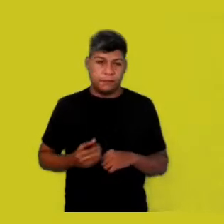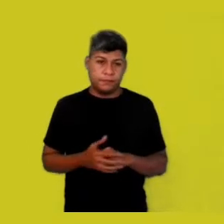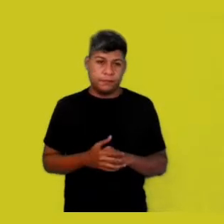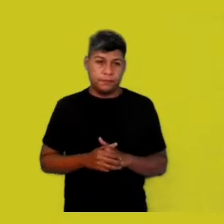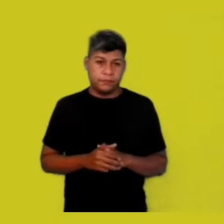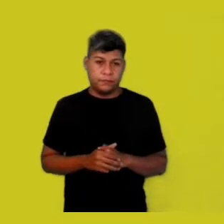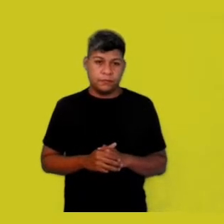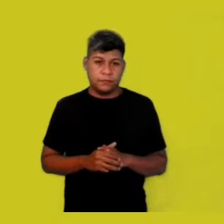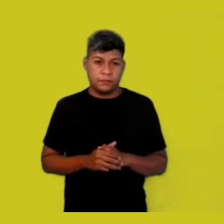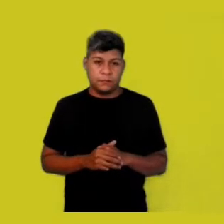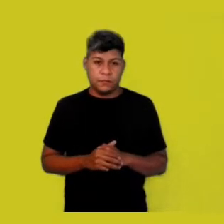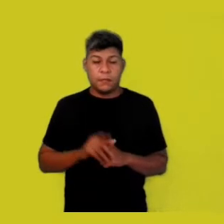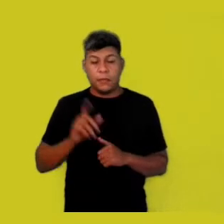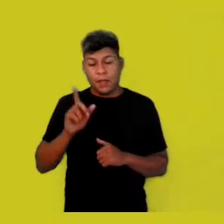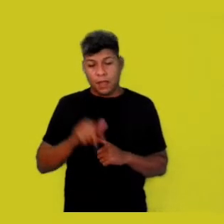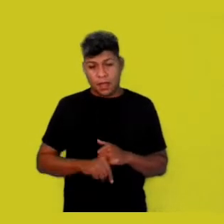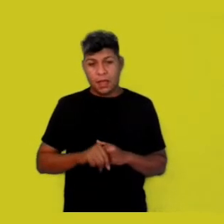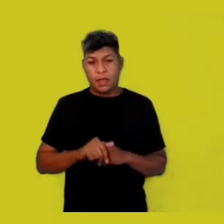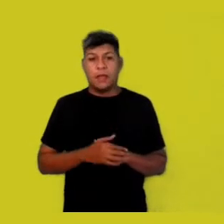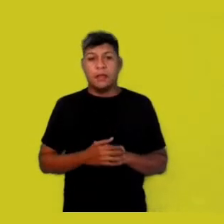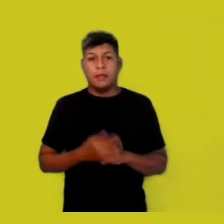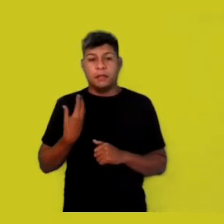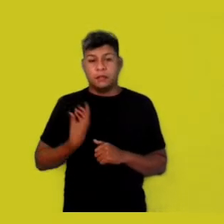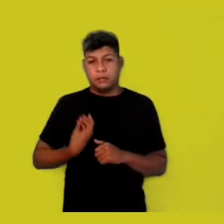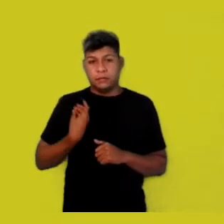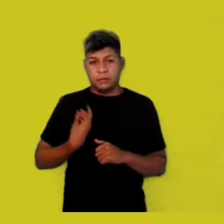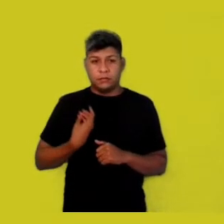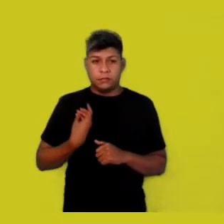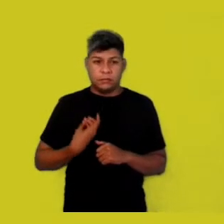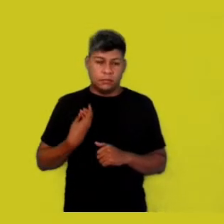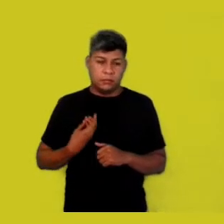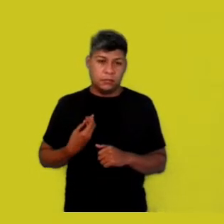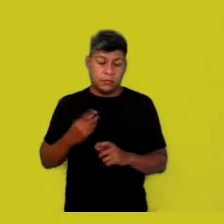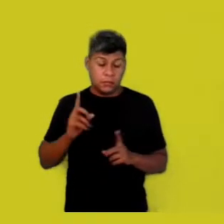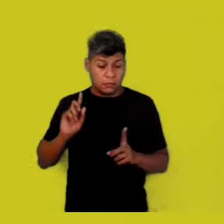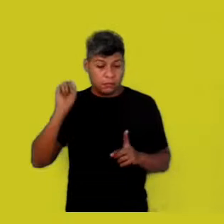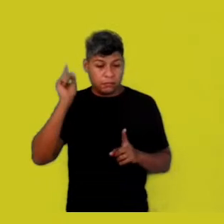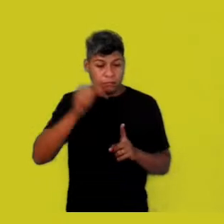This ethical state isn’t distinguishable from celebration,